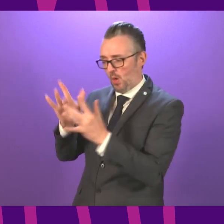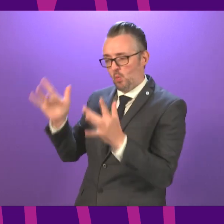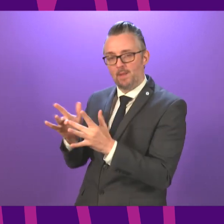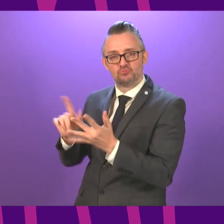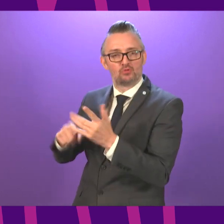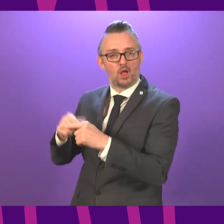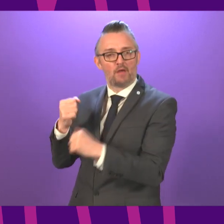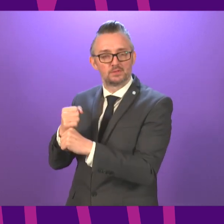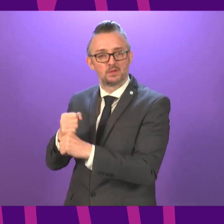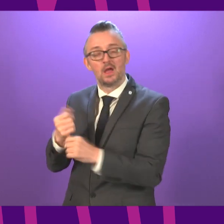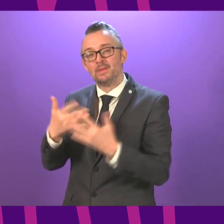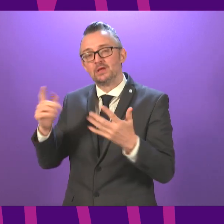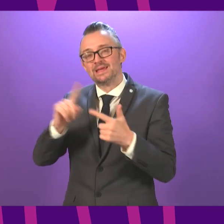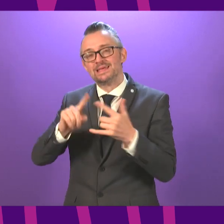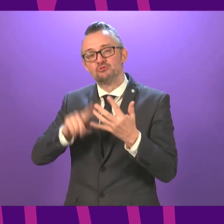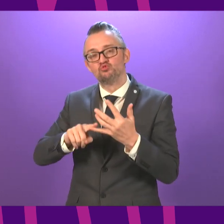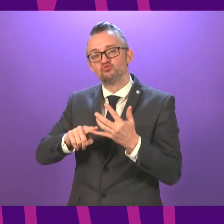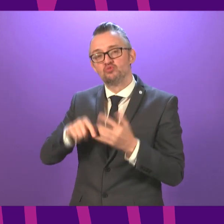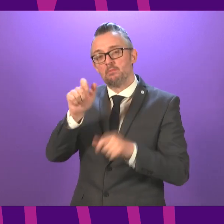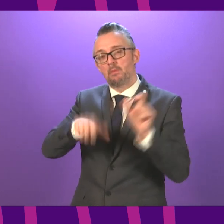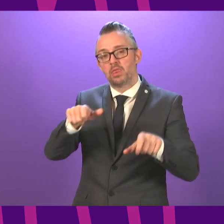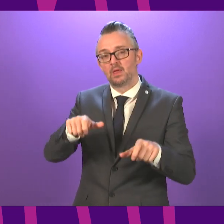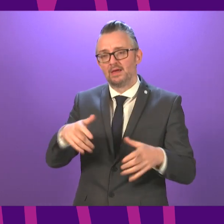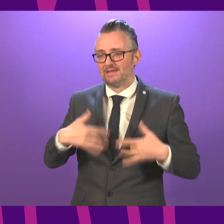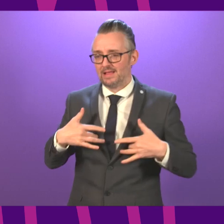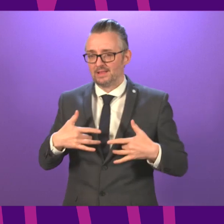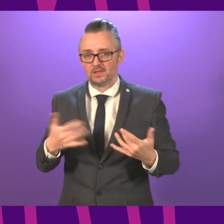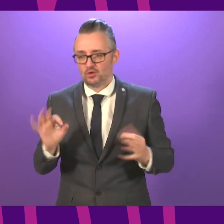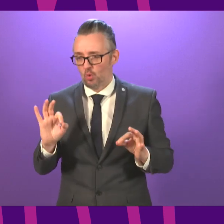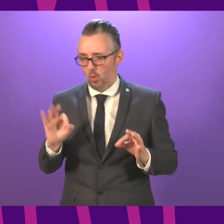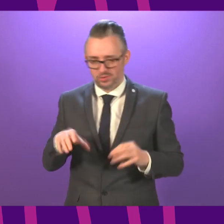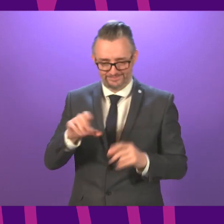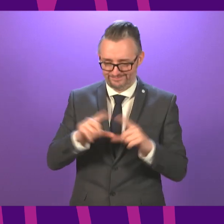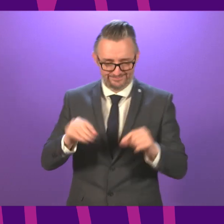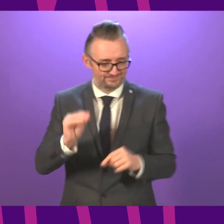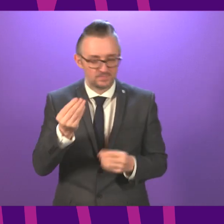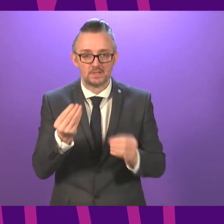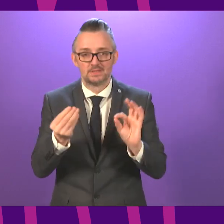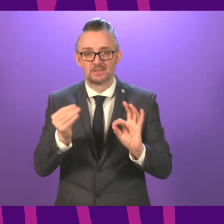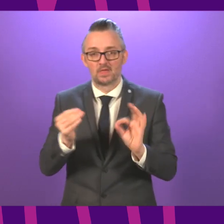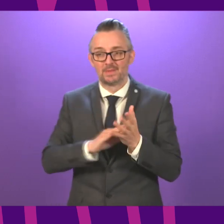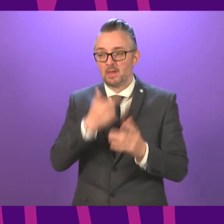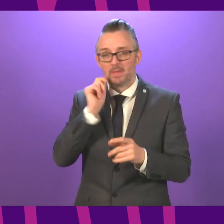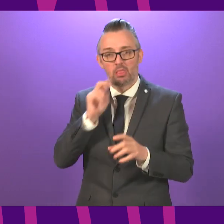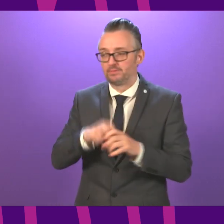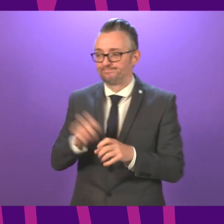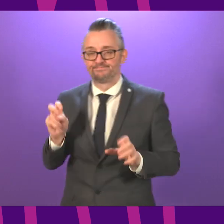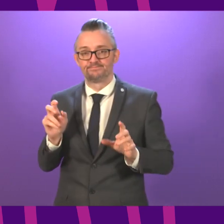that system and the lack of a physical token of their status will exclude the most vulnerable people for a variety of reasons, and will result in incidents of discrimination.